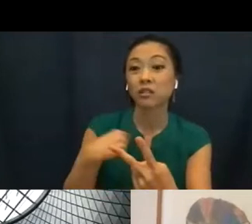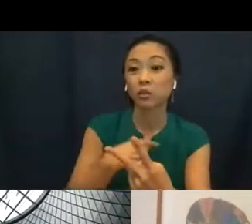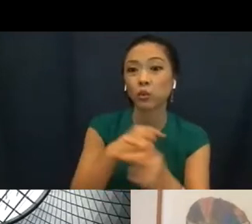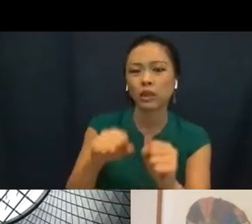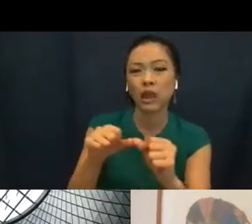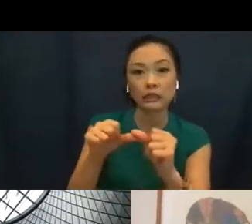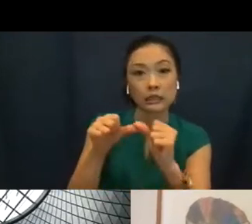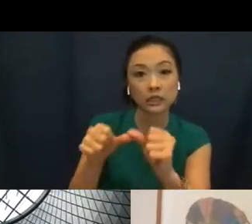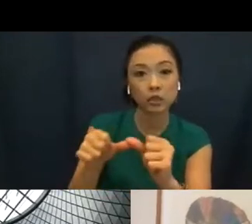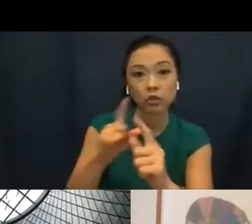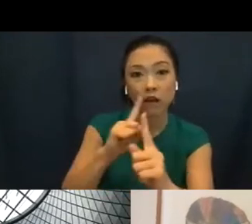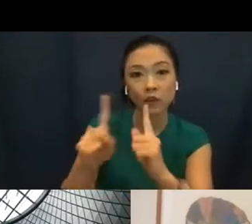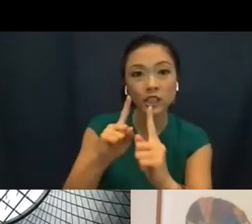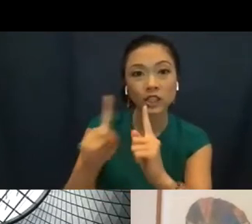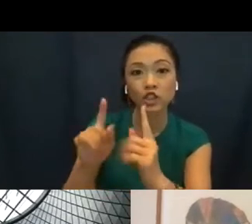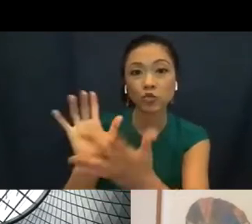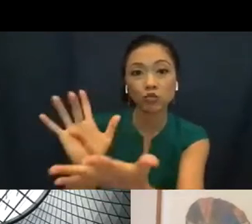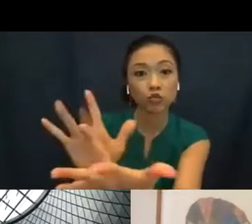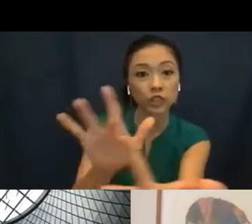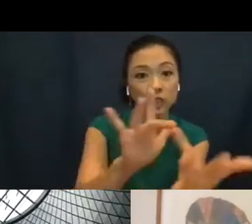out to people. We have ways of putting